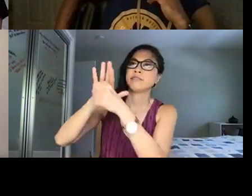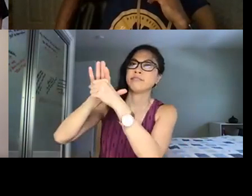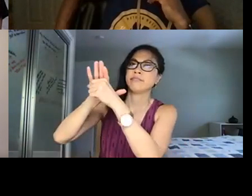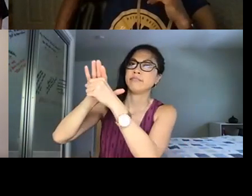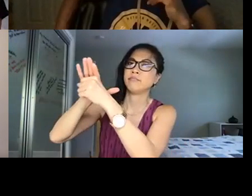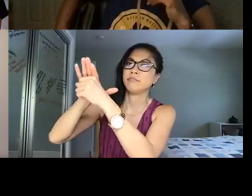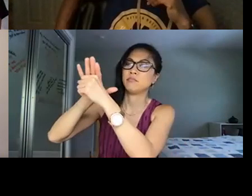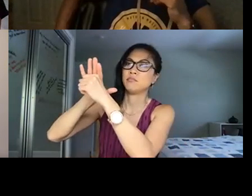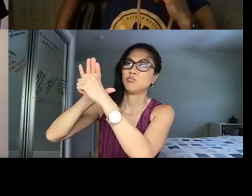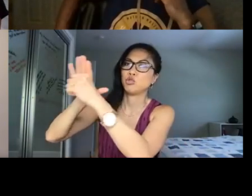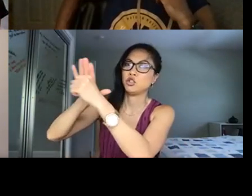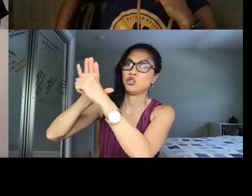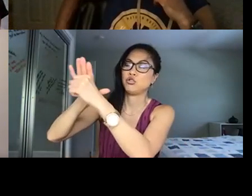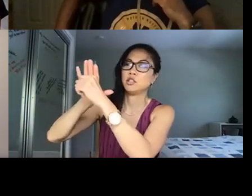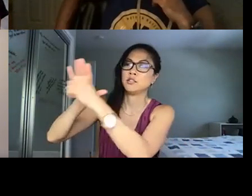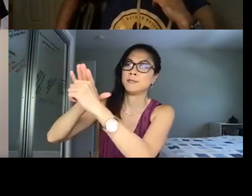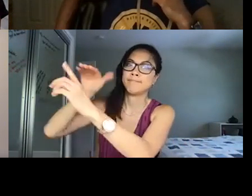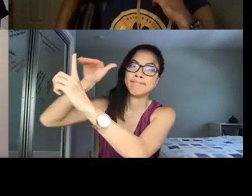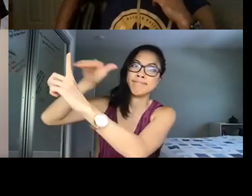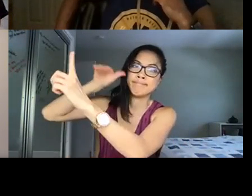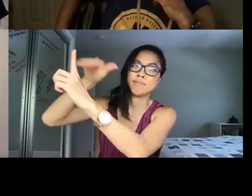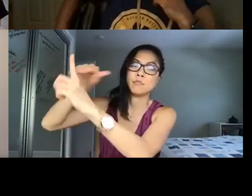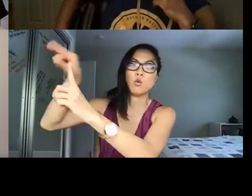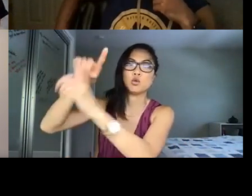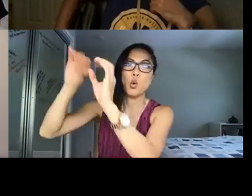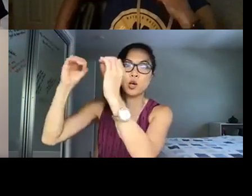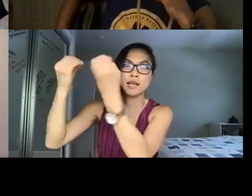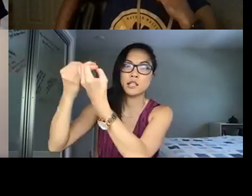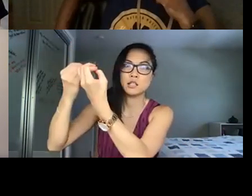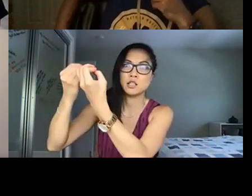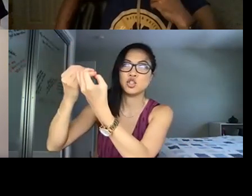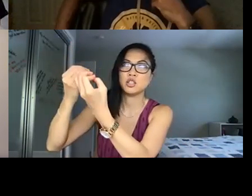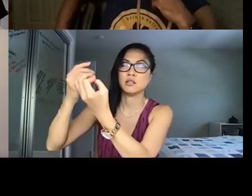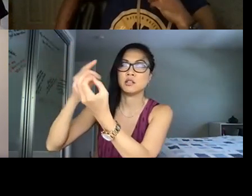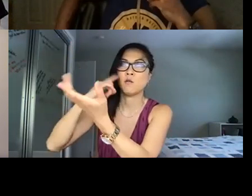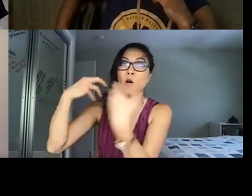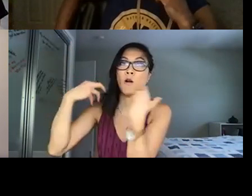to address mental health of our black and brown staff right